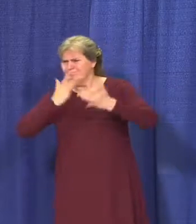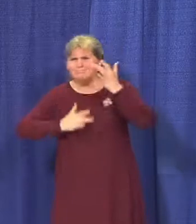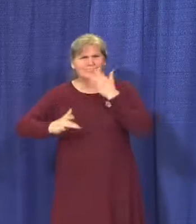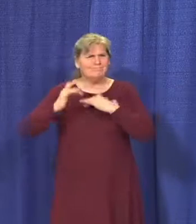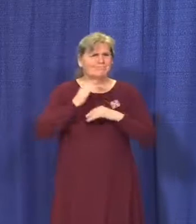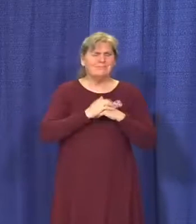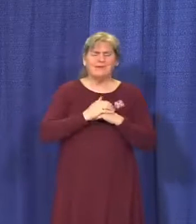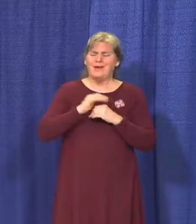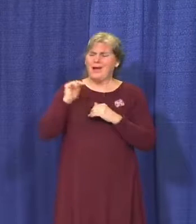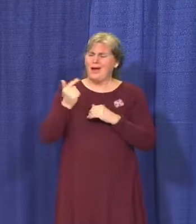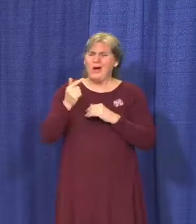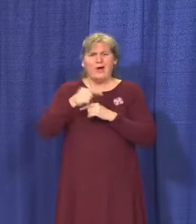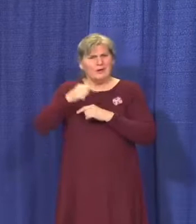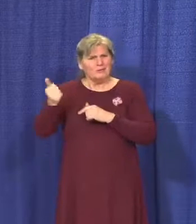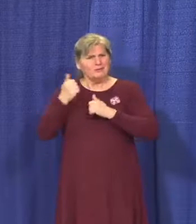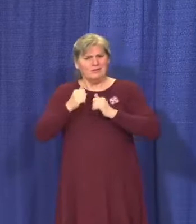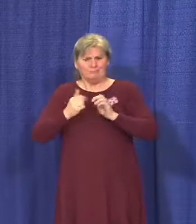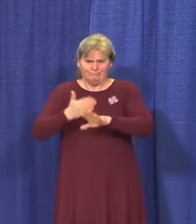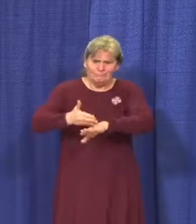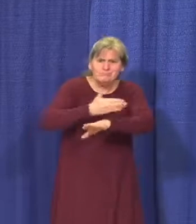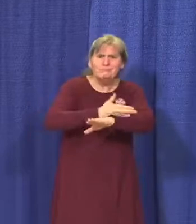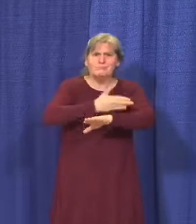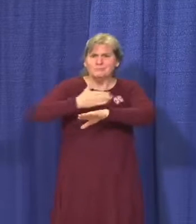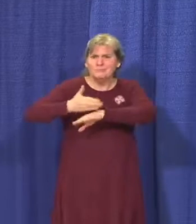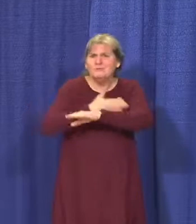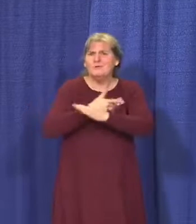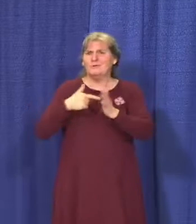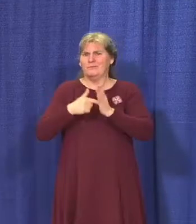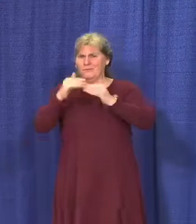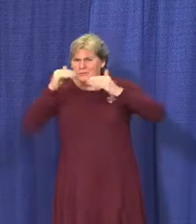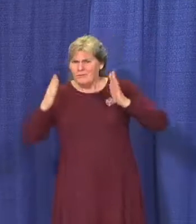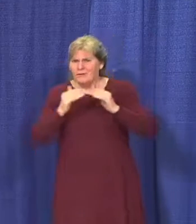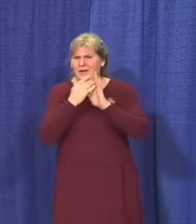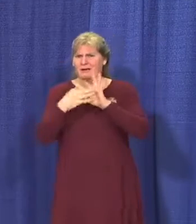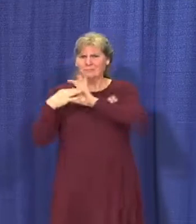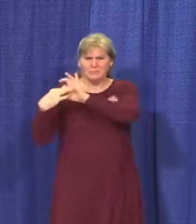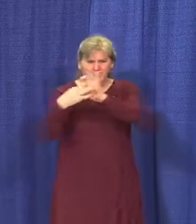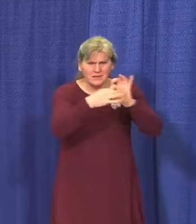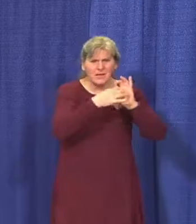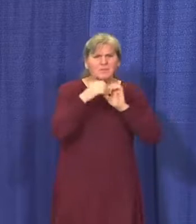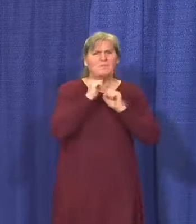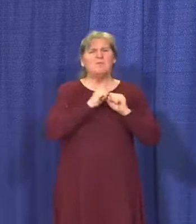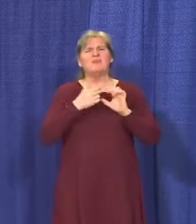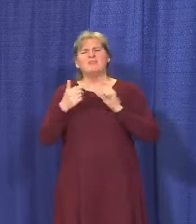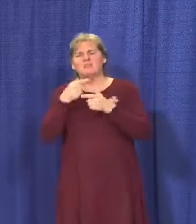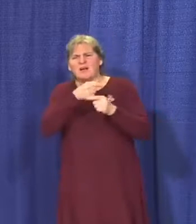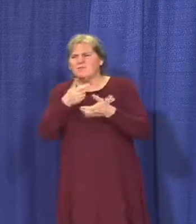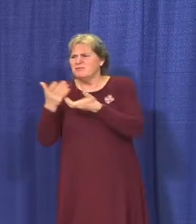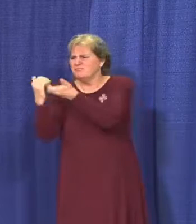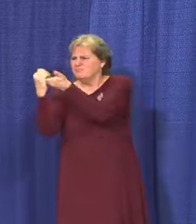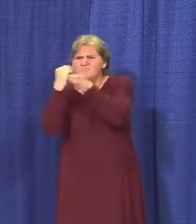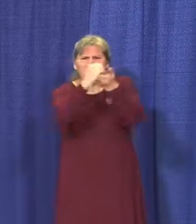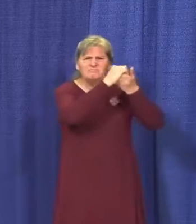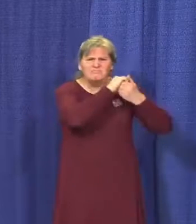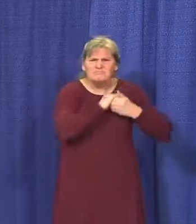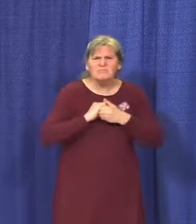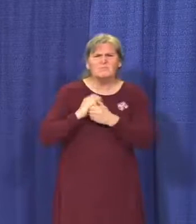concrete action to improve housing affordability and build relationships with local governments to get housing built where it is needed most from